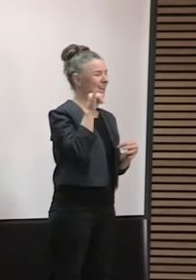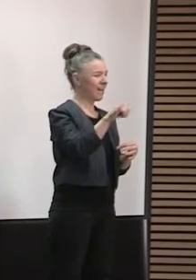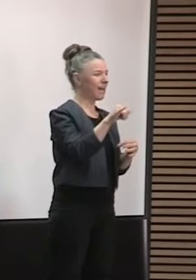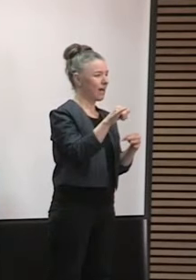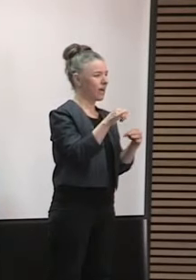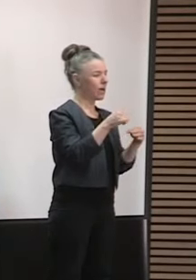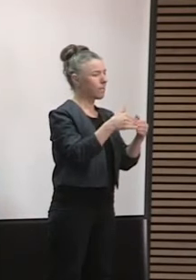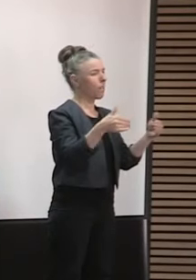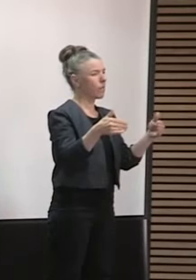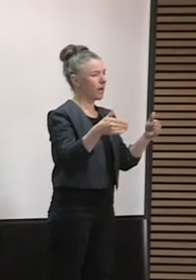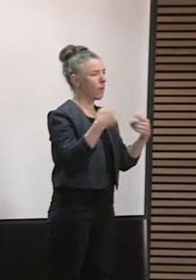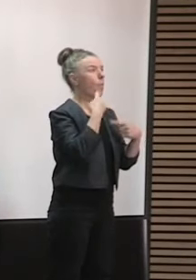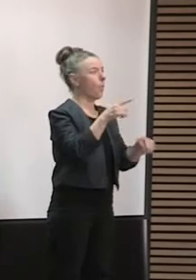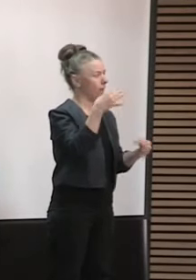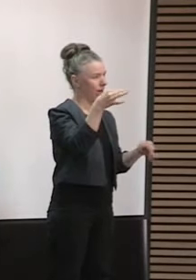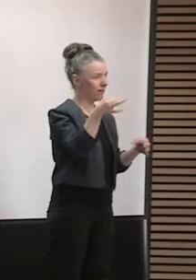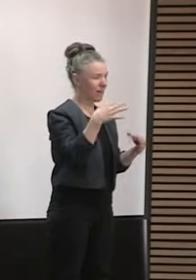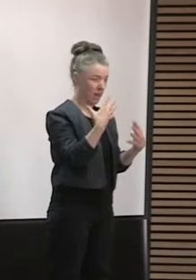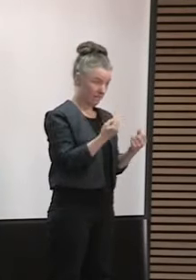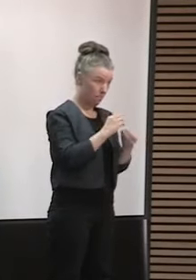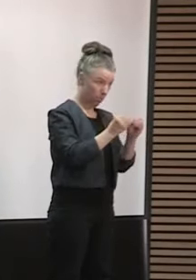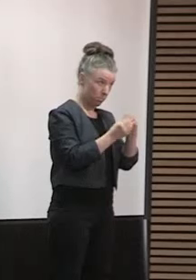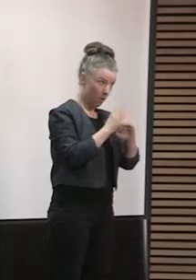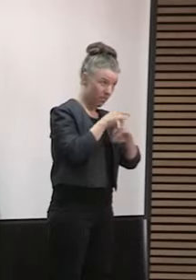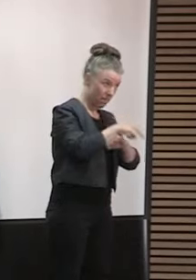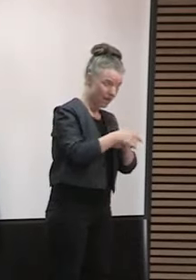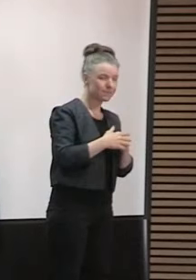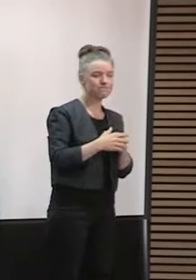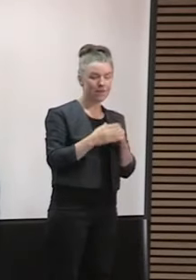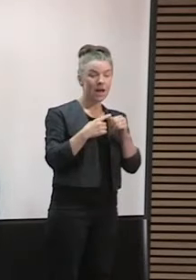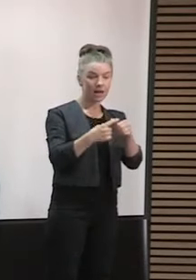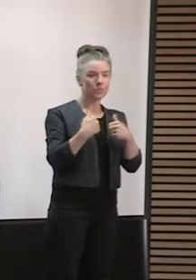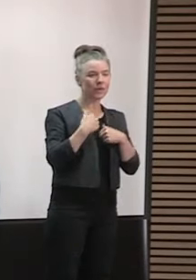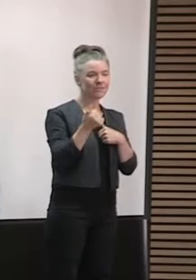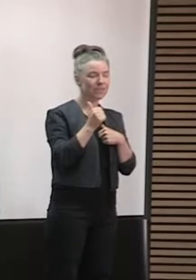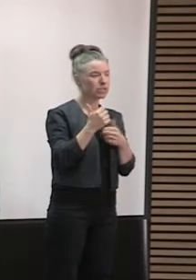transmission and we've managed to get on top of this reasonably quickly and ease restrictions as request Ilkley